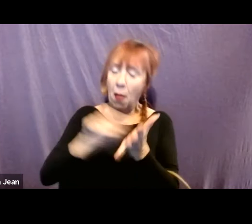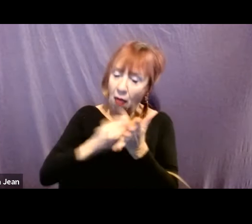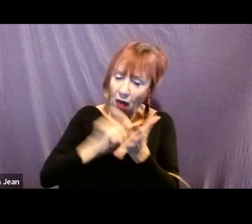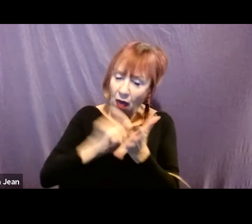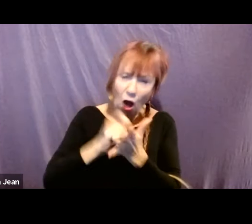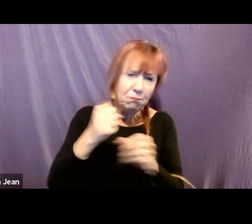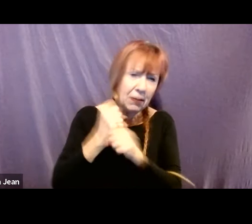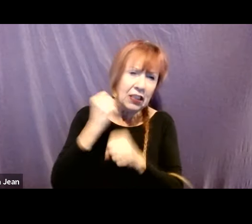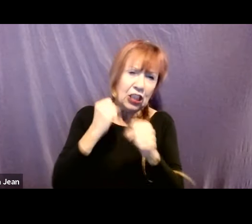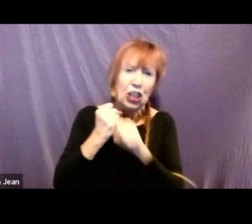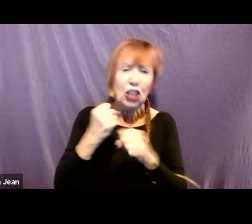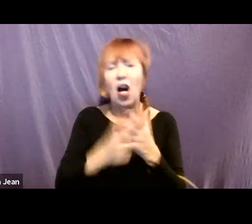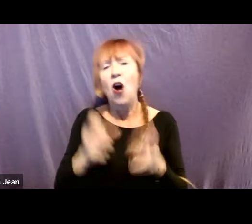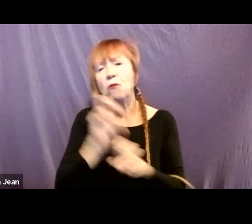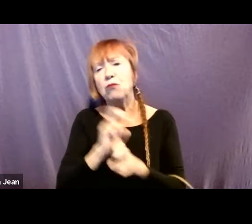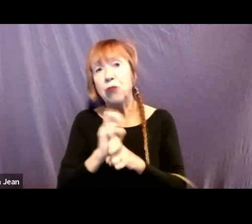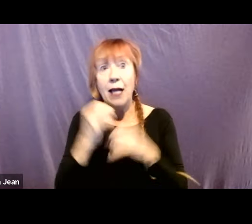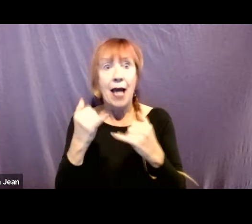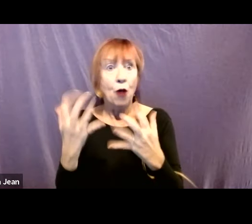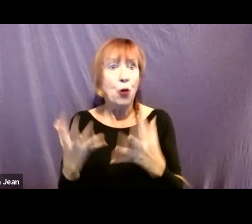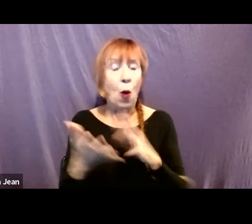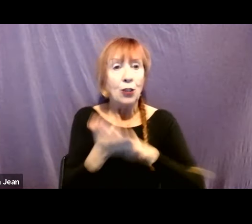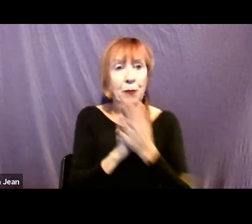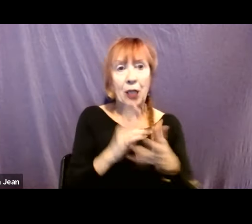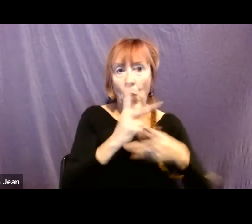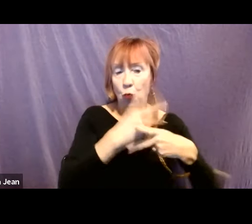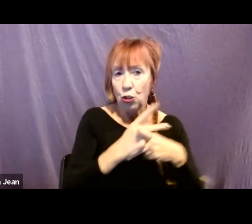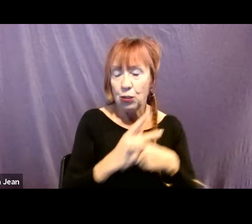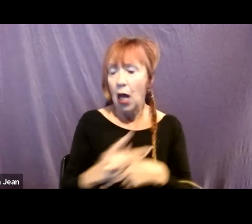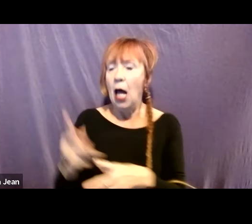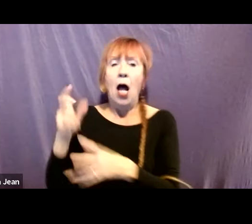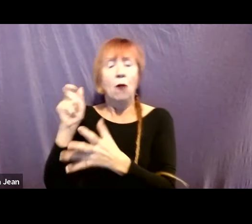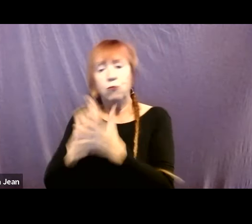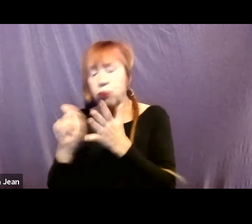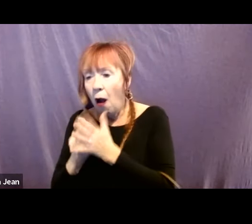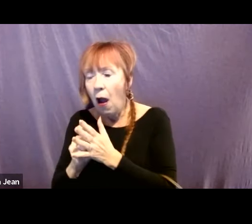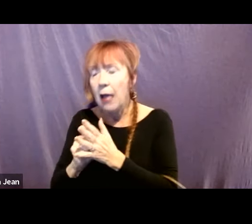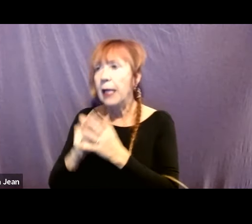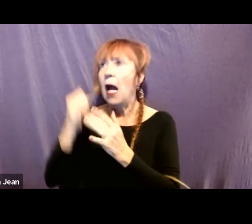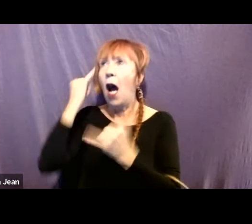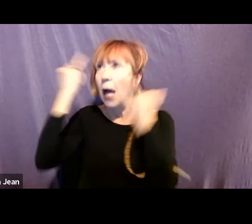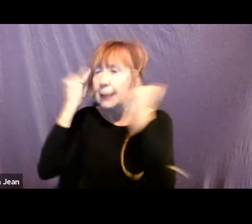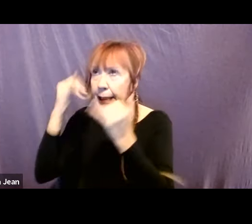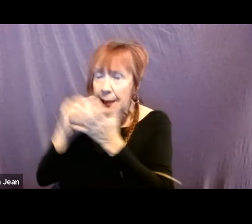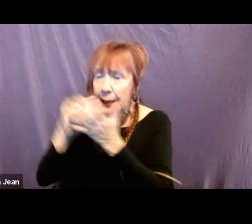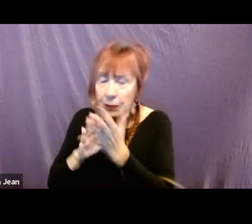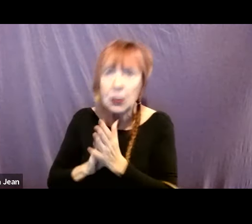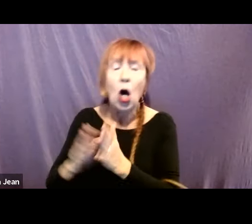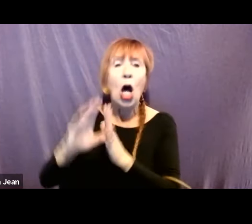All that hard work of honing ideas, getting organized, characters being developed, beats becoming acts,